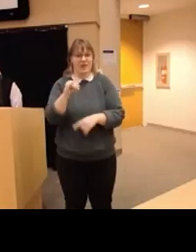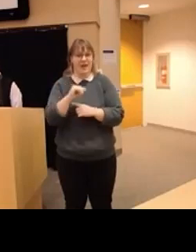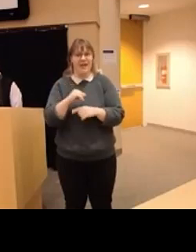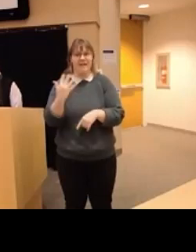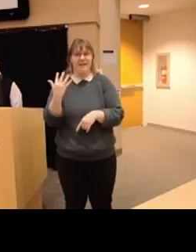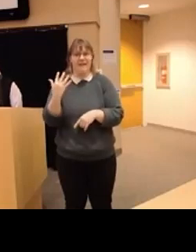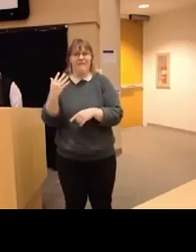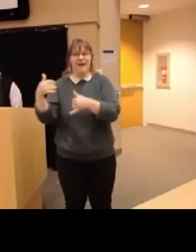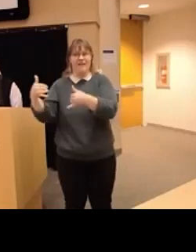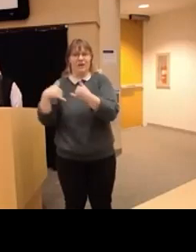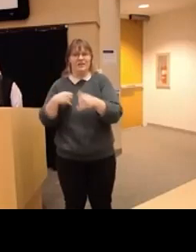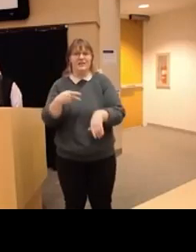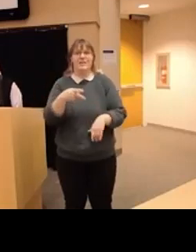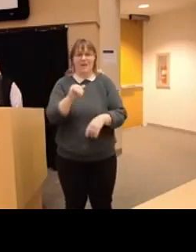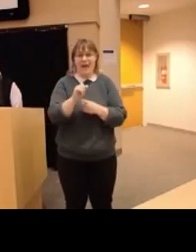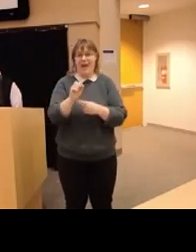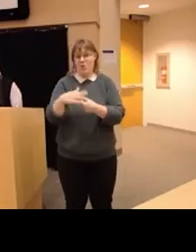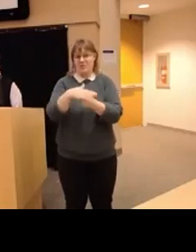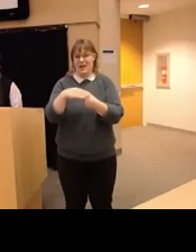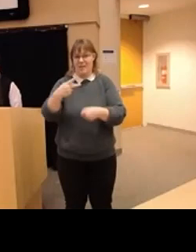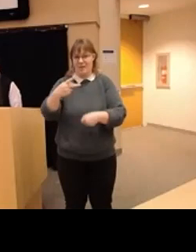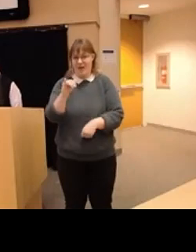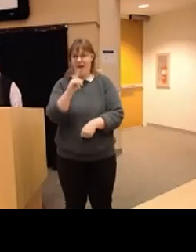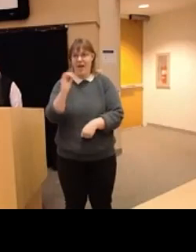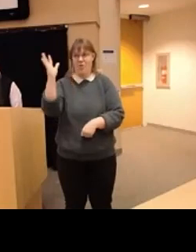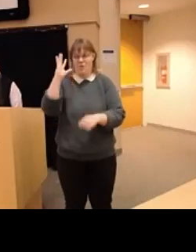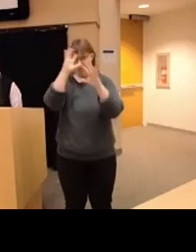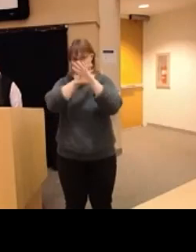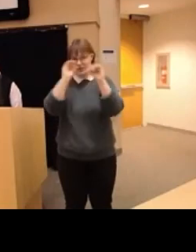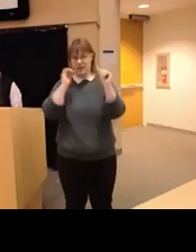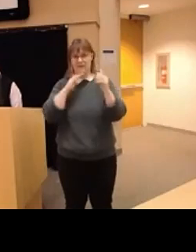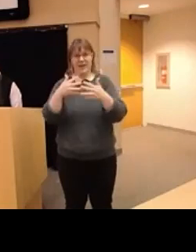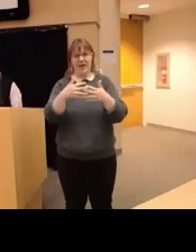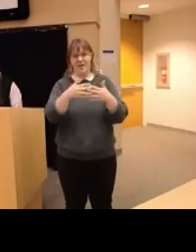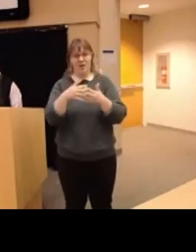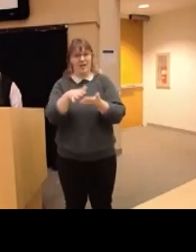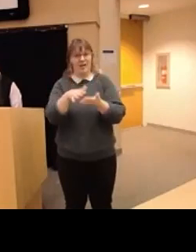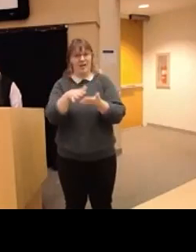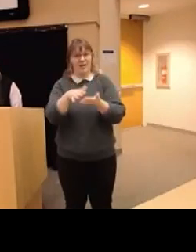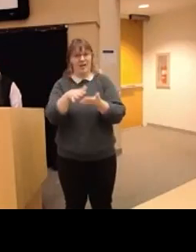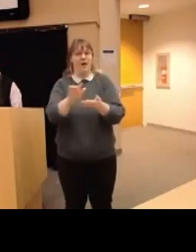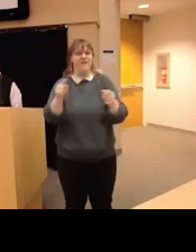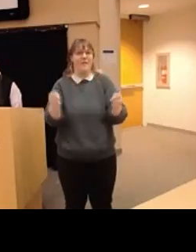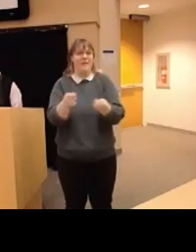a pi or site Pi he's also former president of the American Academy of pain medicine and also